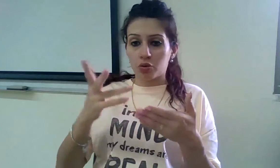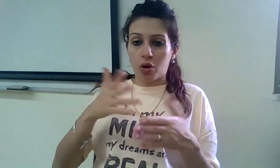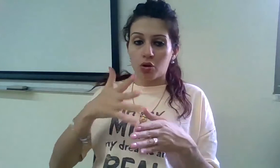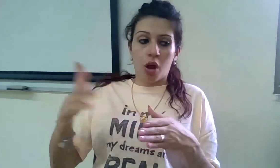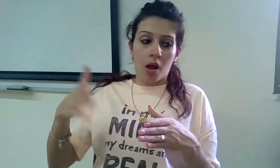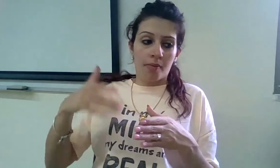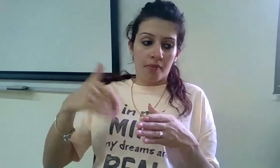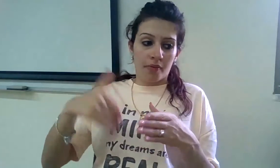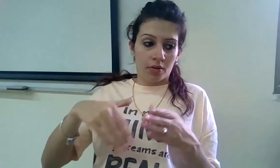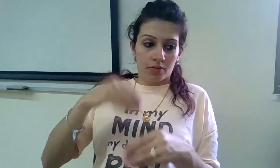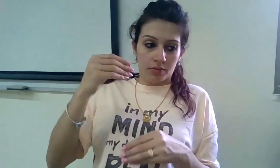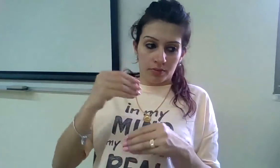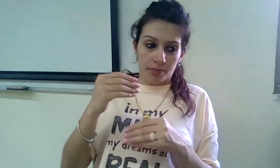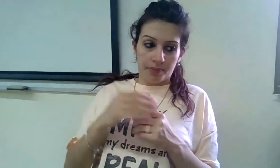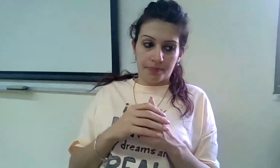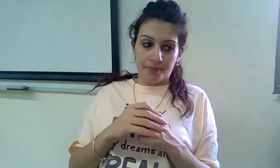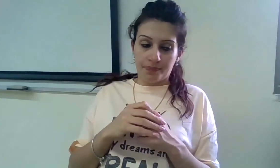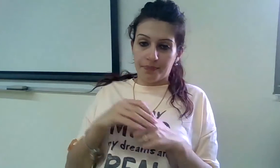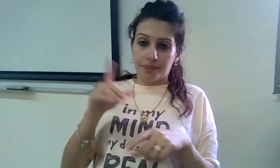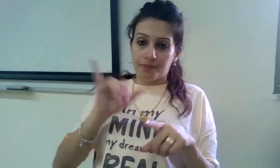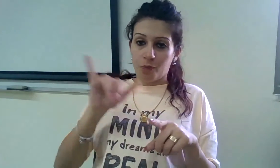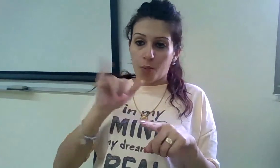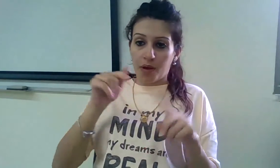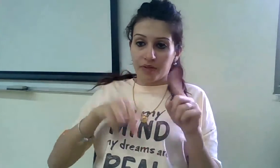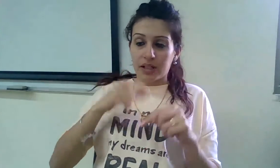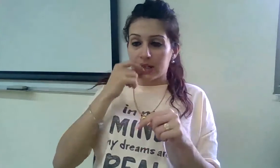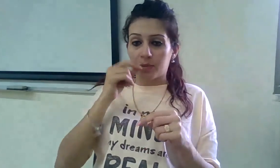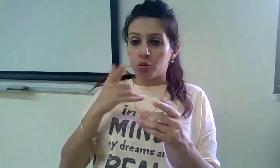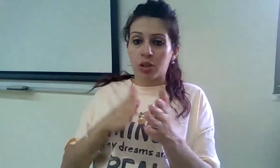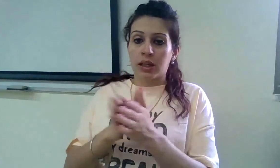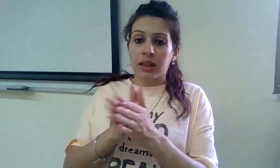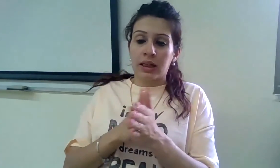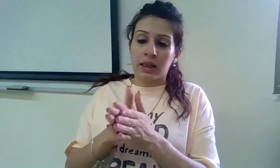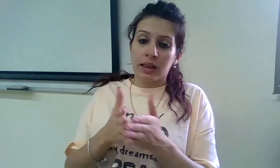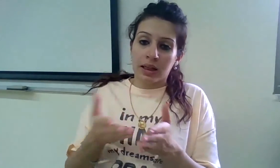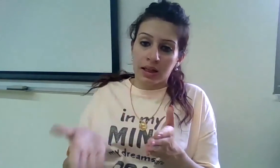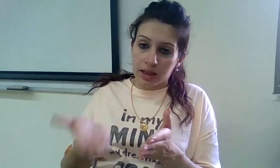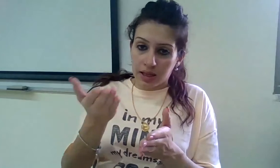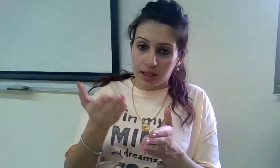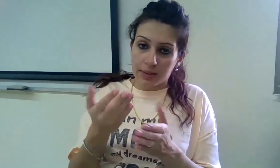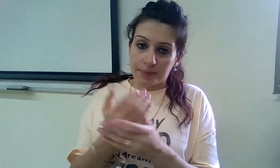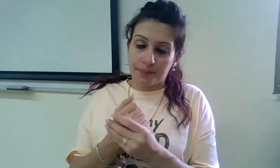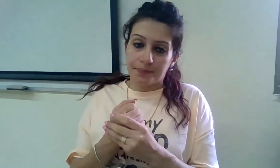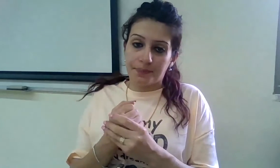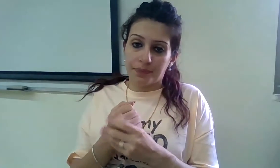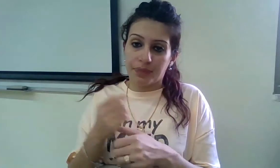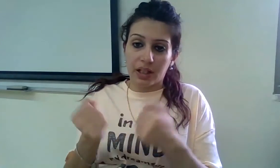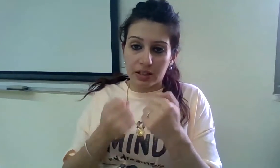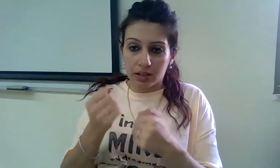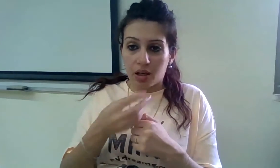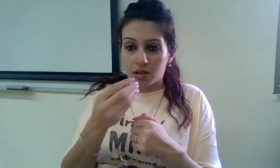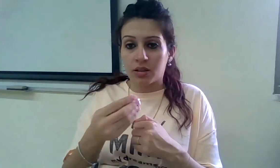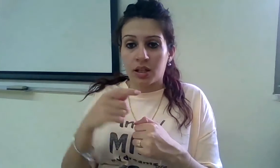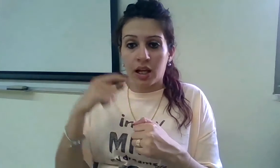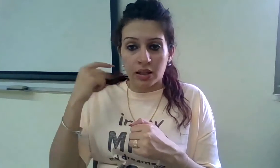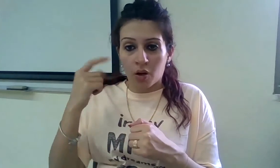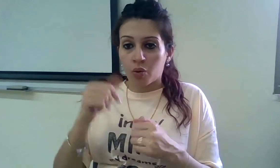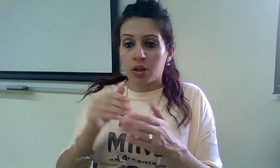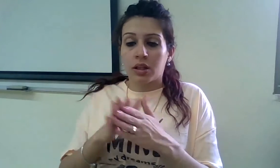The last comment from one of the participants, unfortunately, a lot of the participants, they don't write their names.